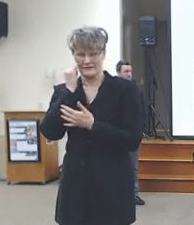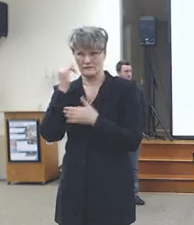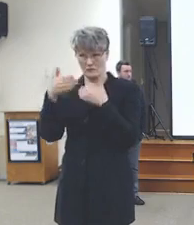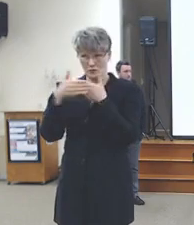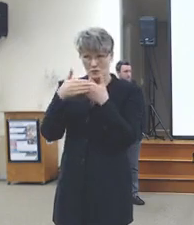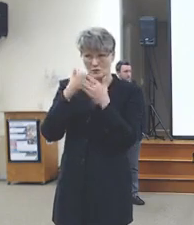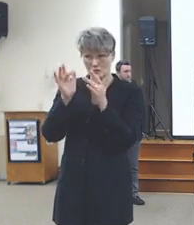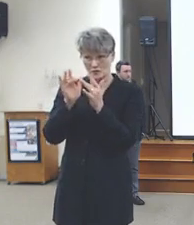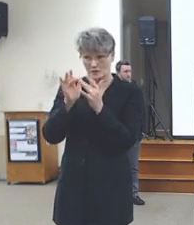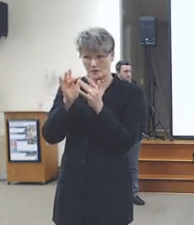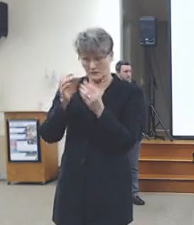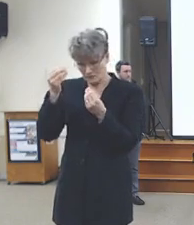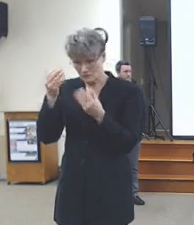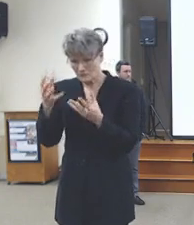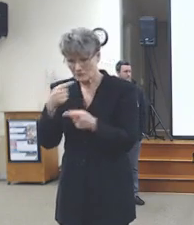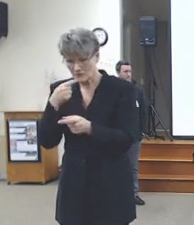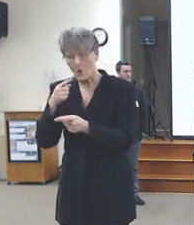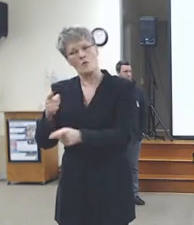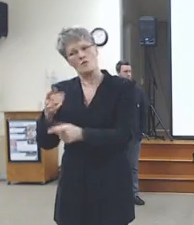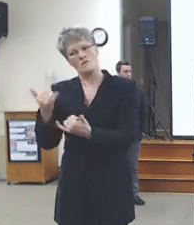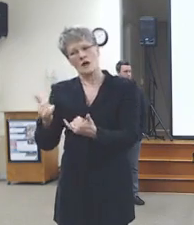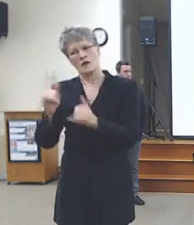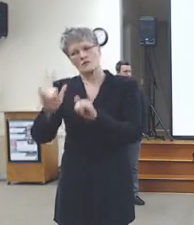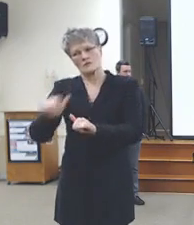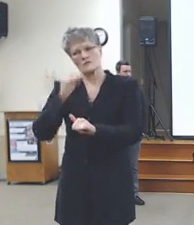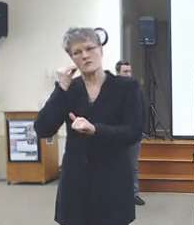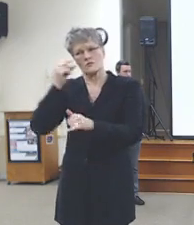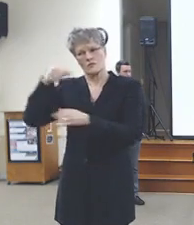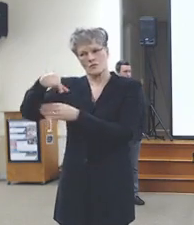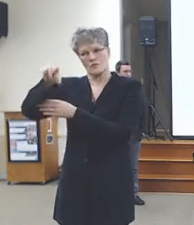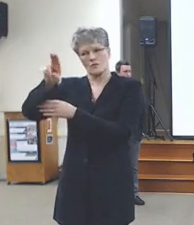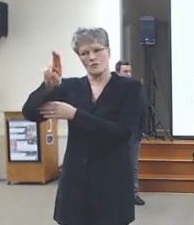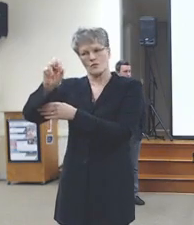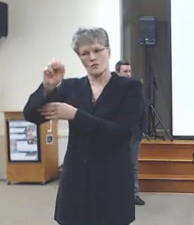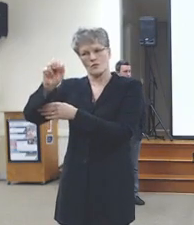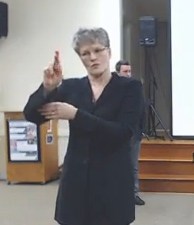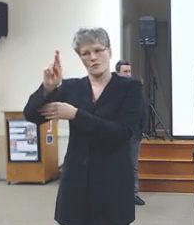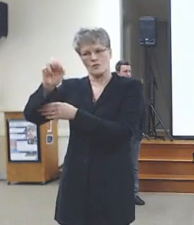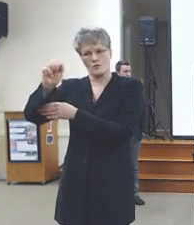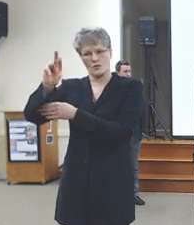that phone call they are quarantined and cannot leave their home that is followed